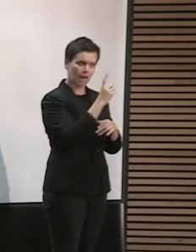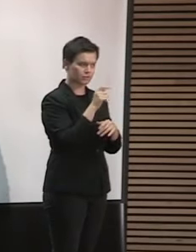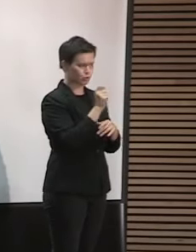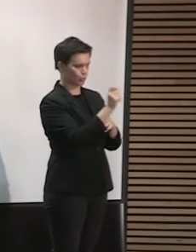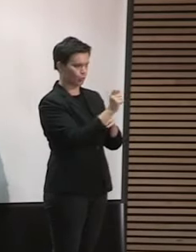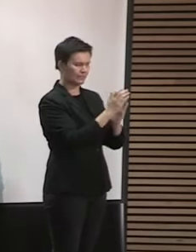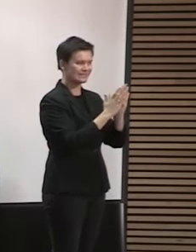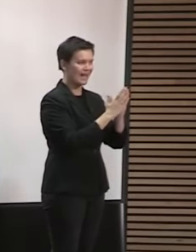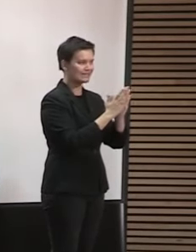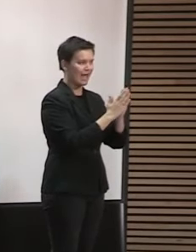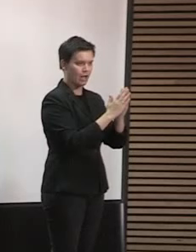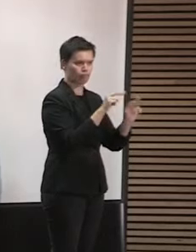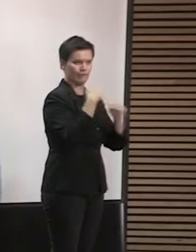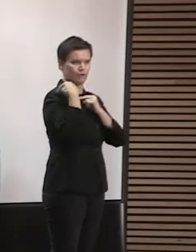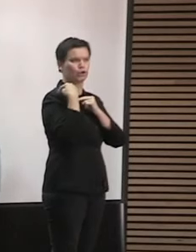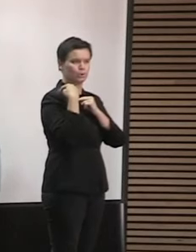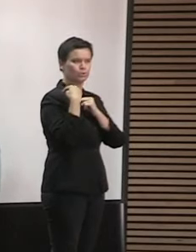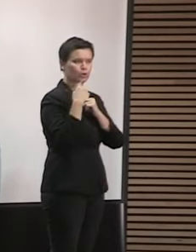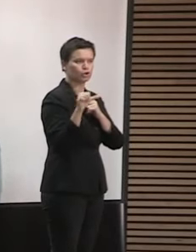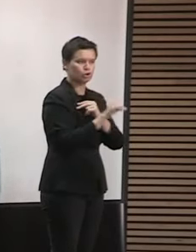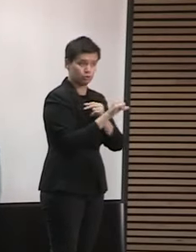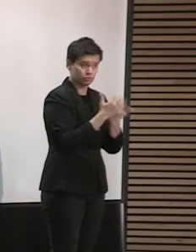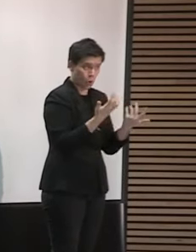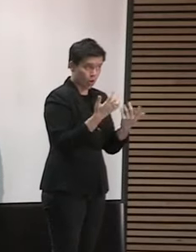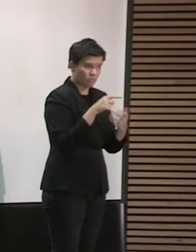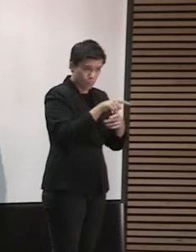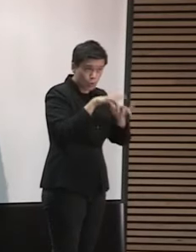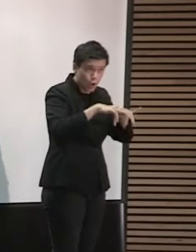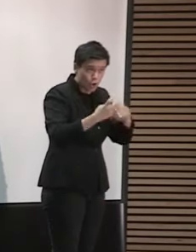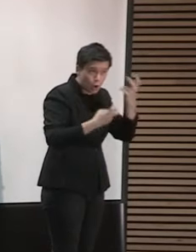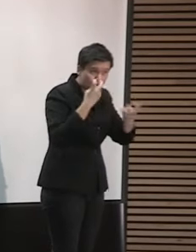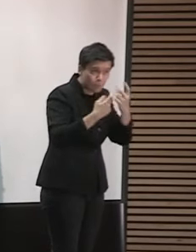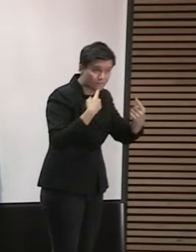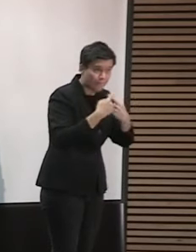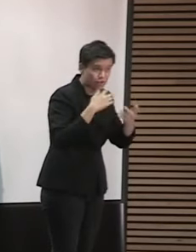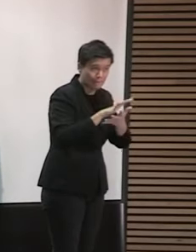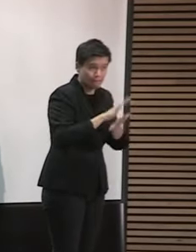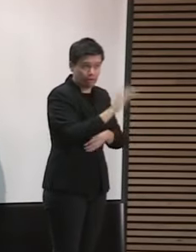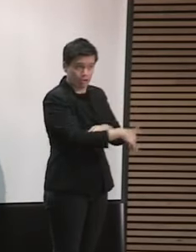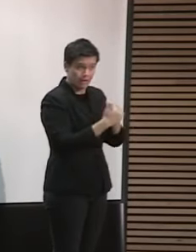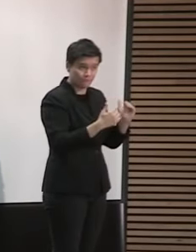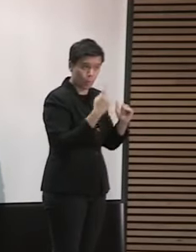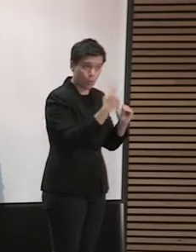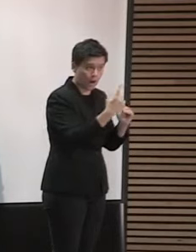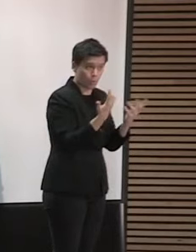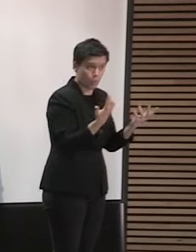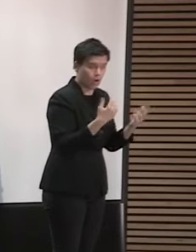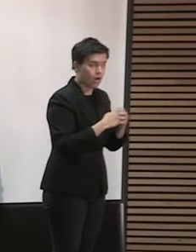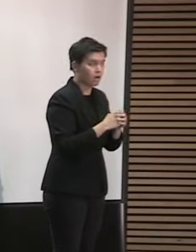the detriment of other DHBs around the country. Up the back, I'll come back to you in a